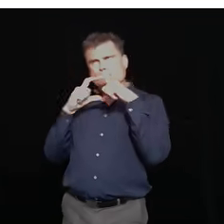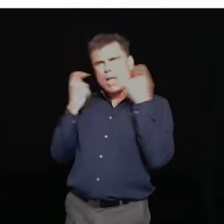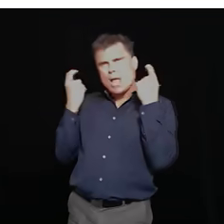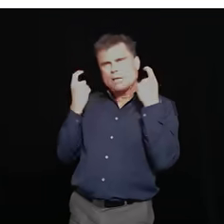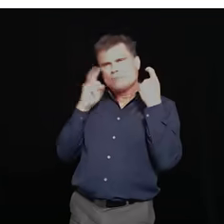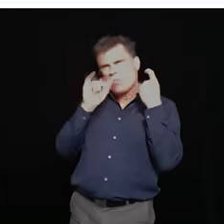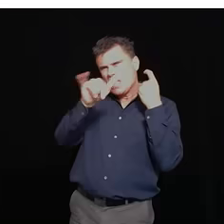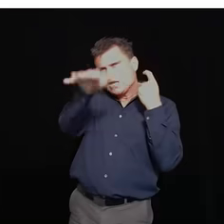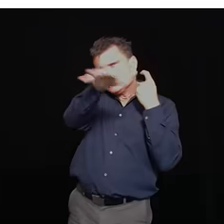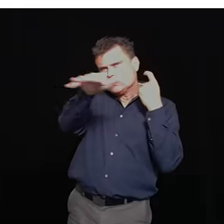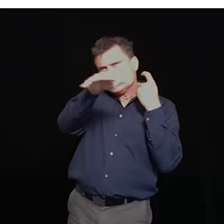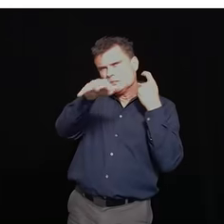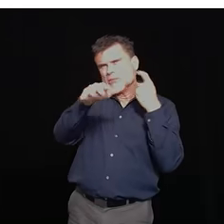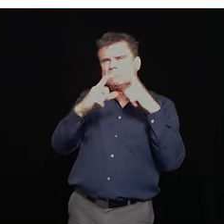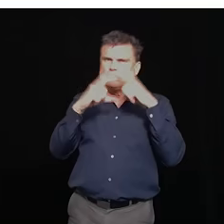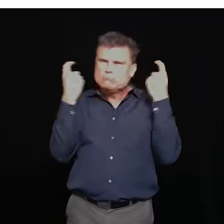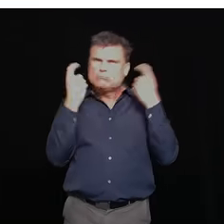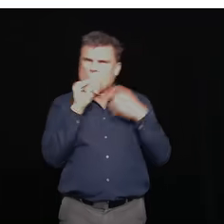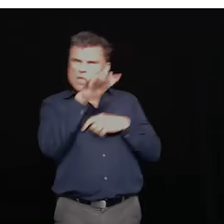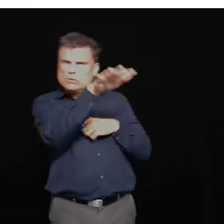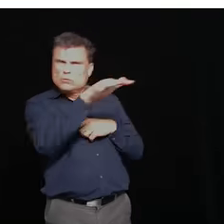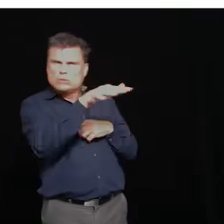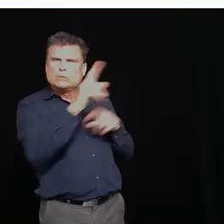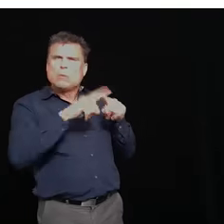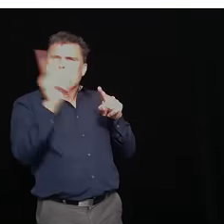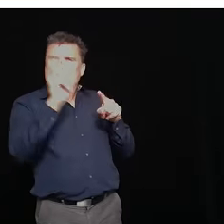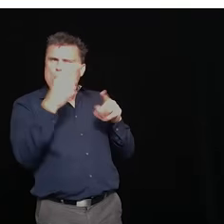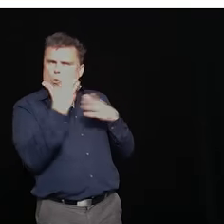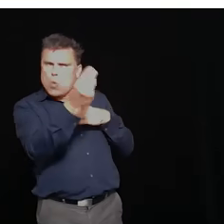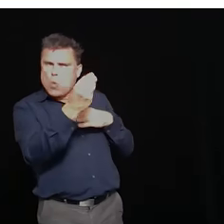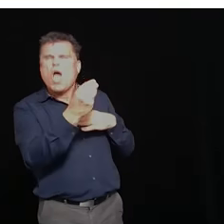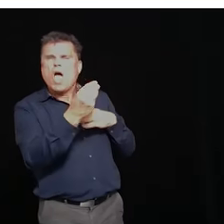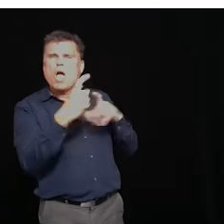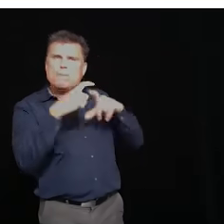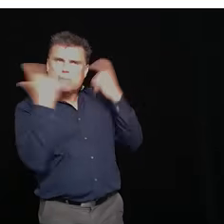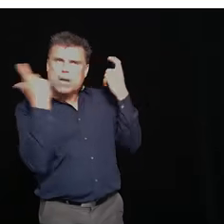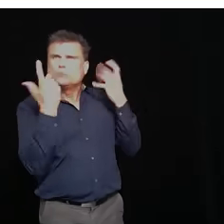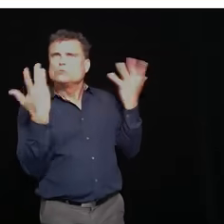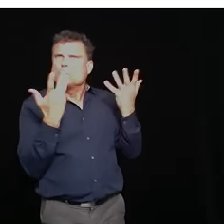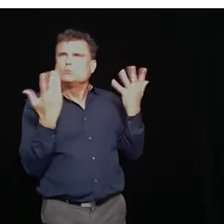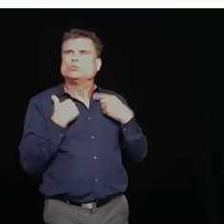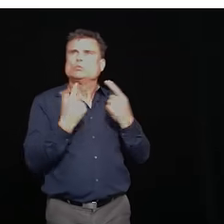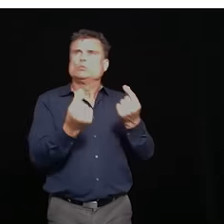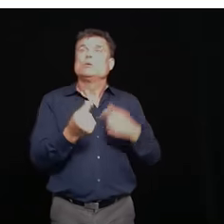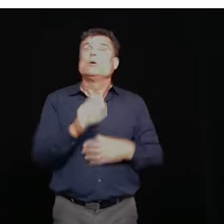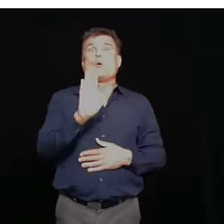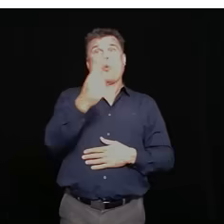sure you are no longer able to affect others.